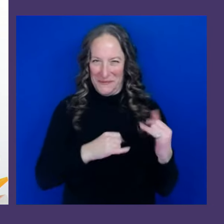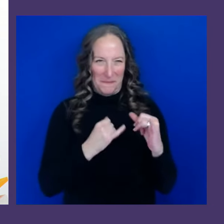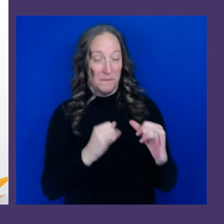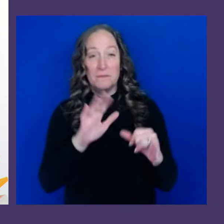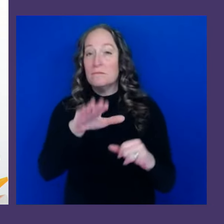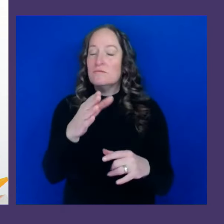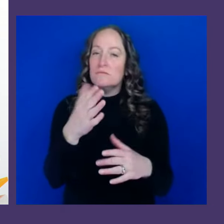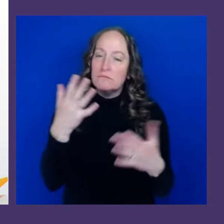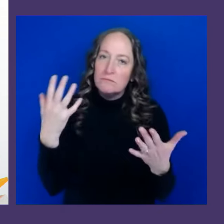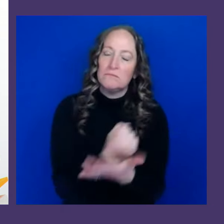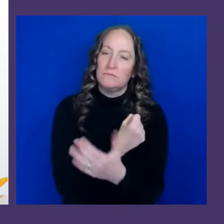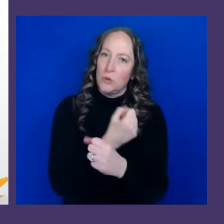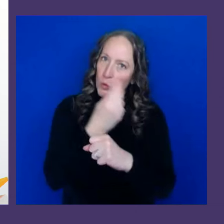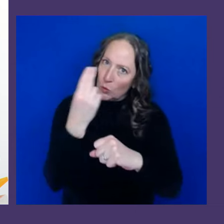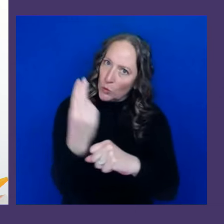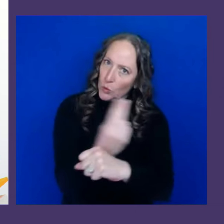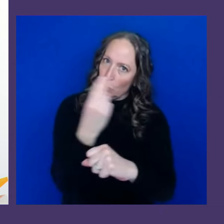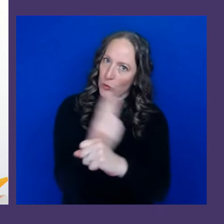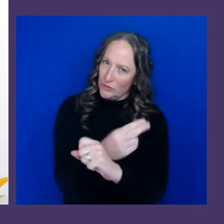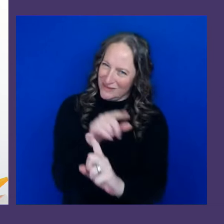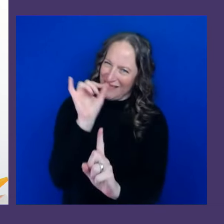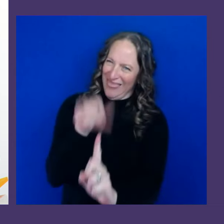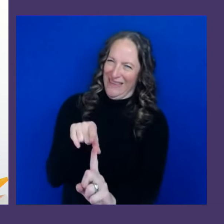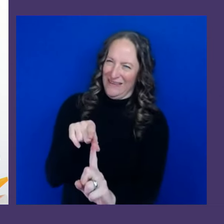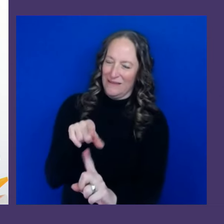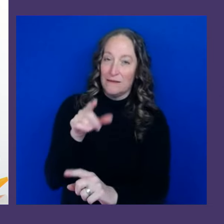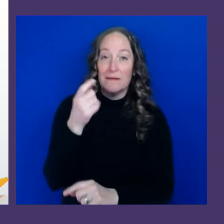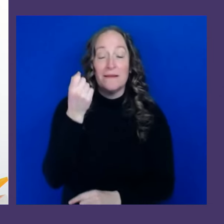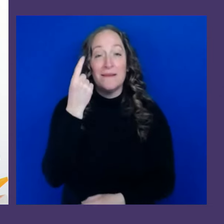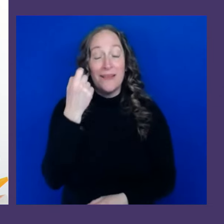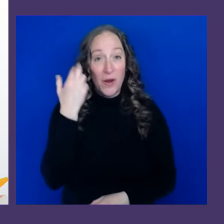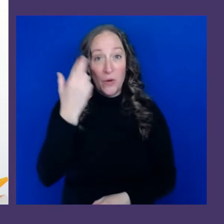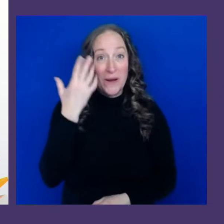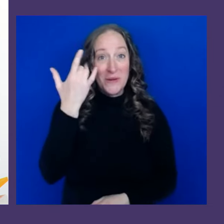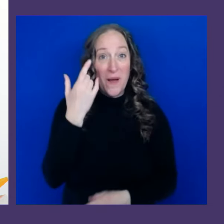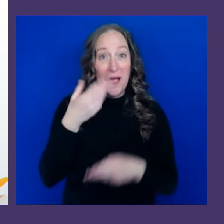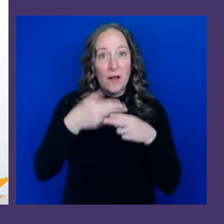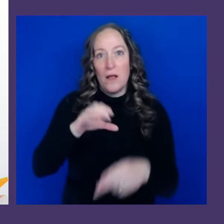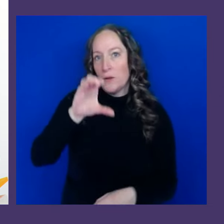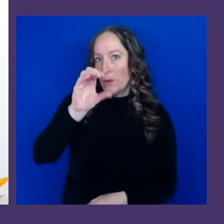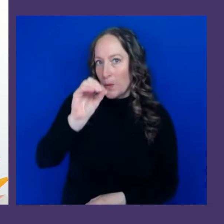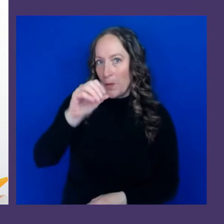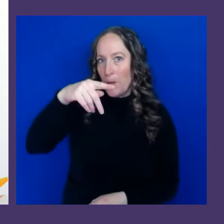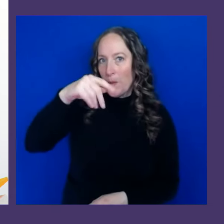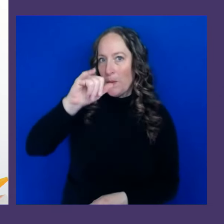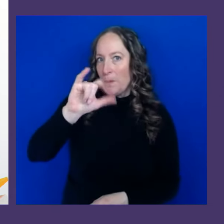There's a reason why it's called Copilot because I mean, it's truly like a copilot,